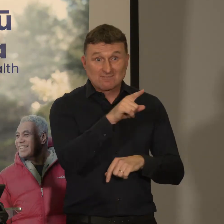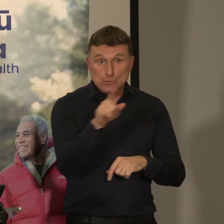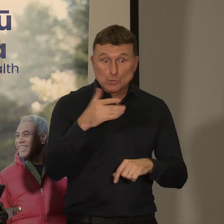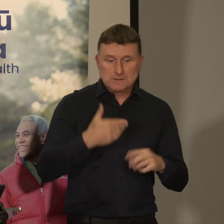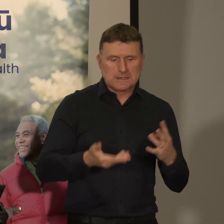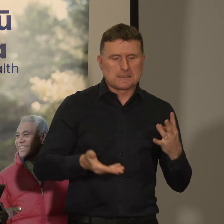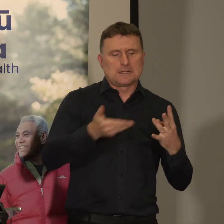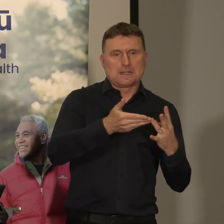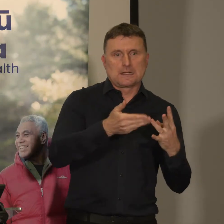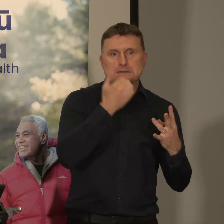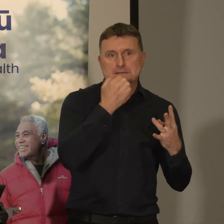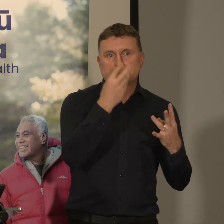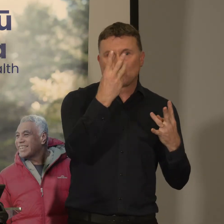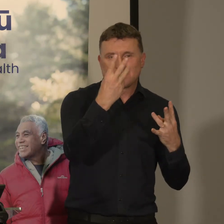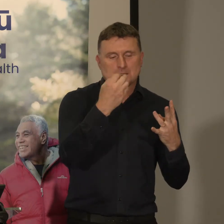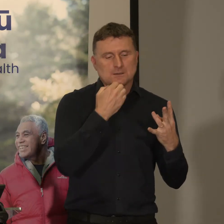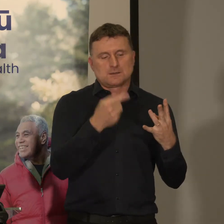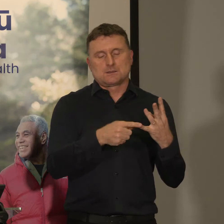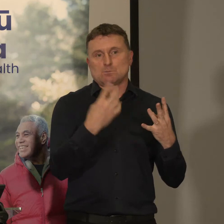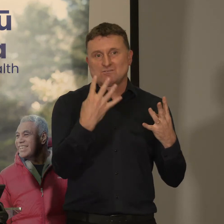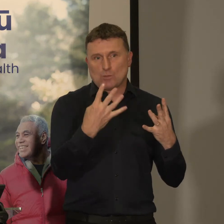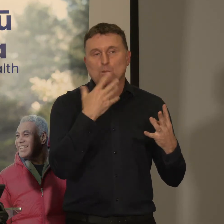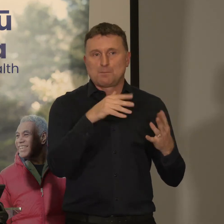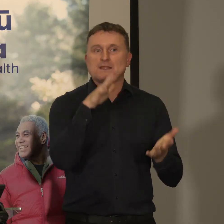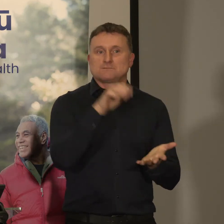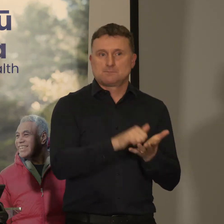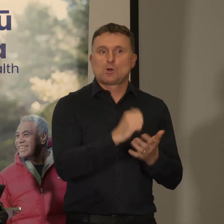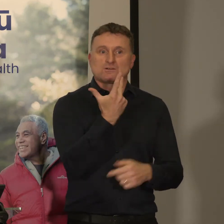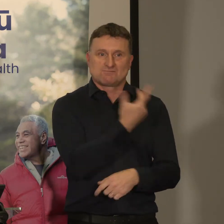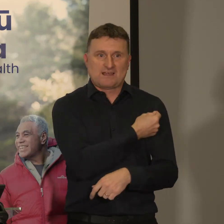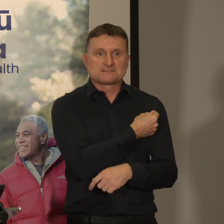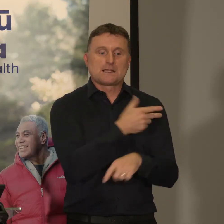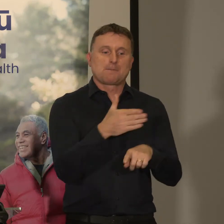over 50 still to get their second booster. If you are due for a booster, my message today is book it in before you